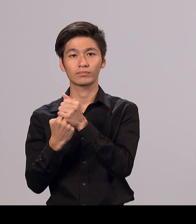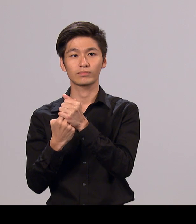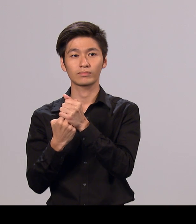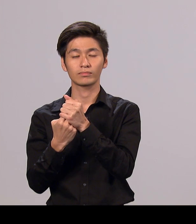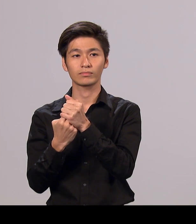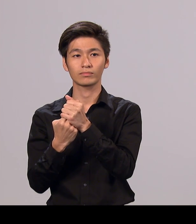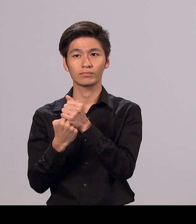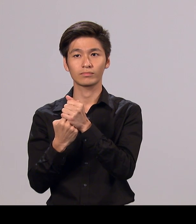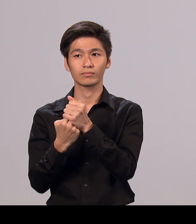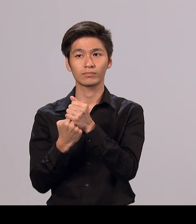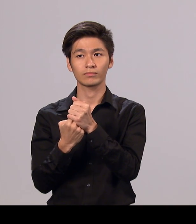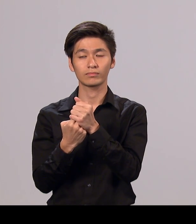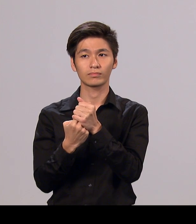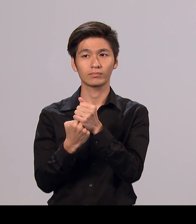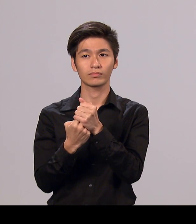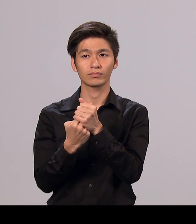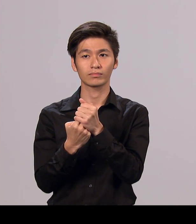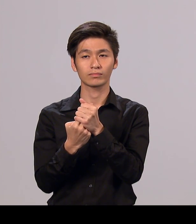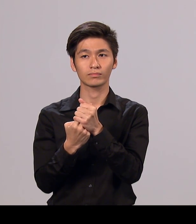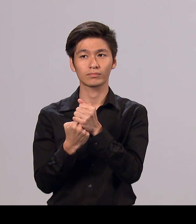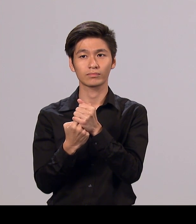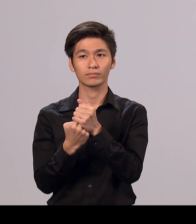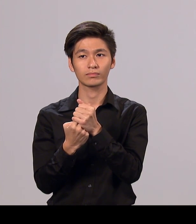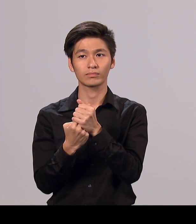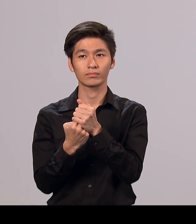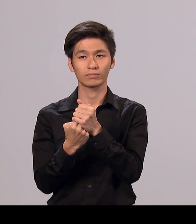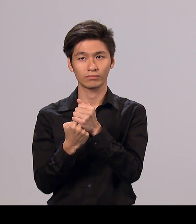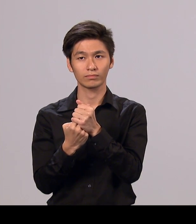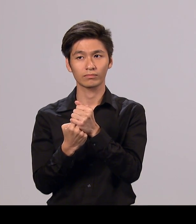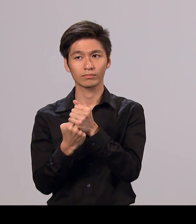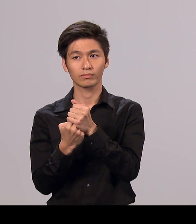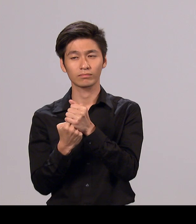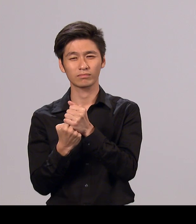Our voice internationally, five million people, counts for not so much.